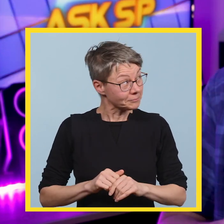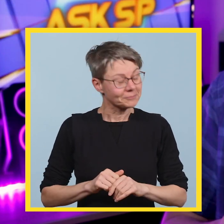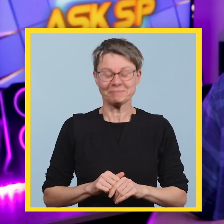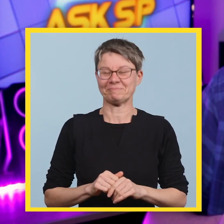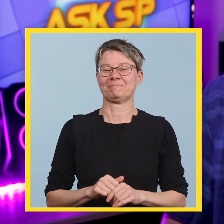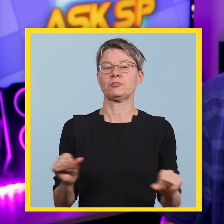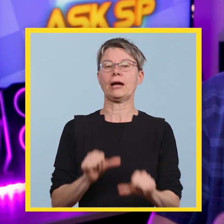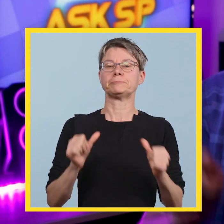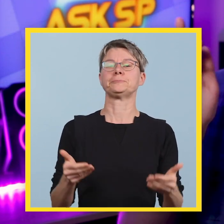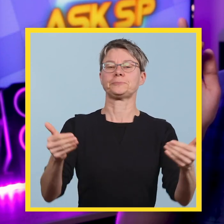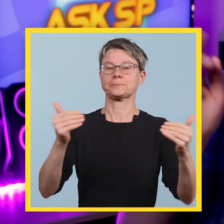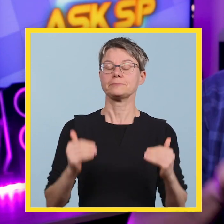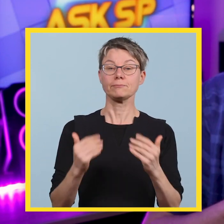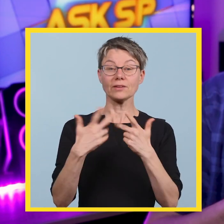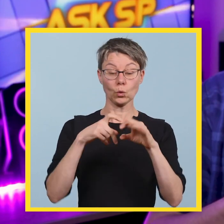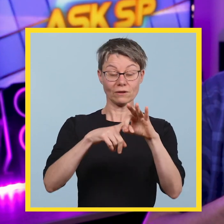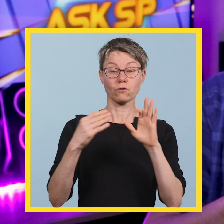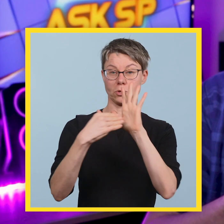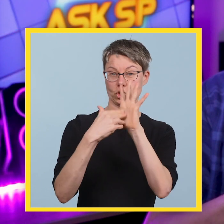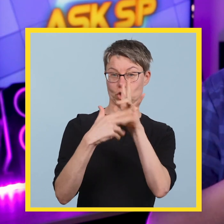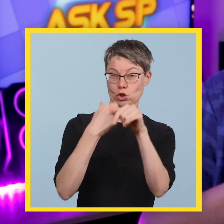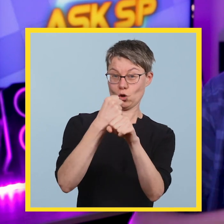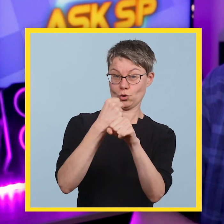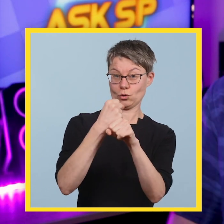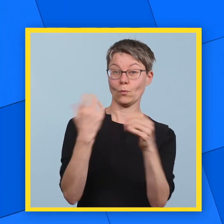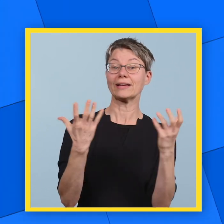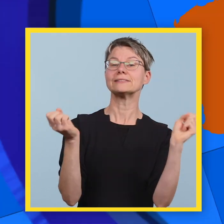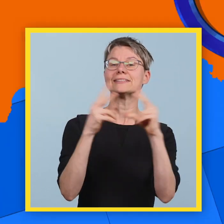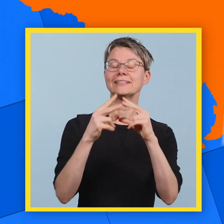Great! Alright. Let's move on to this question from Zong in Sydney.